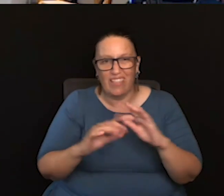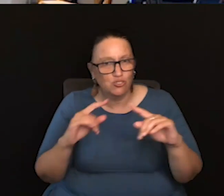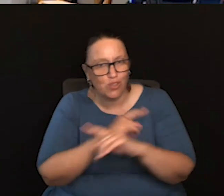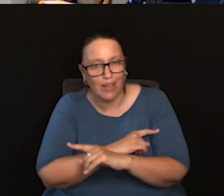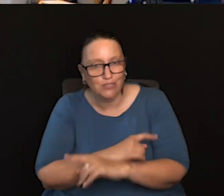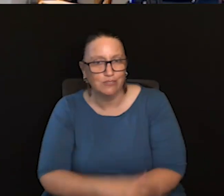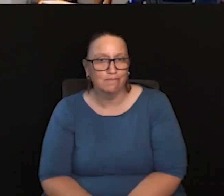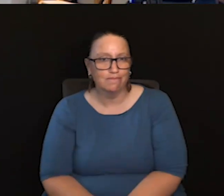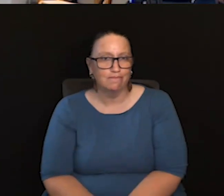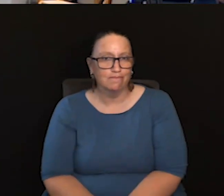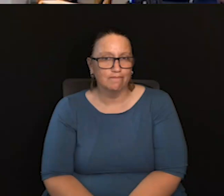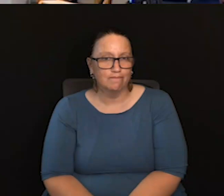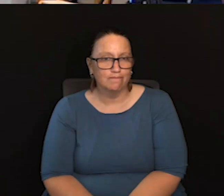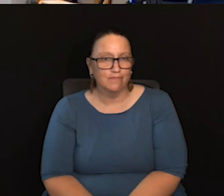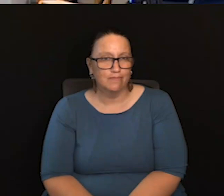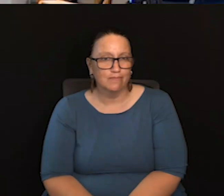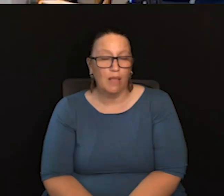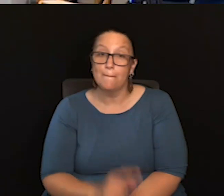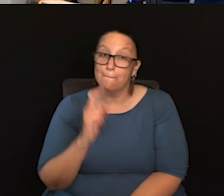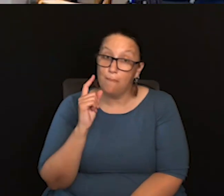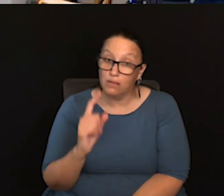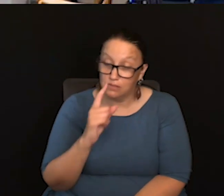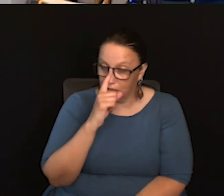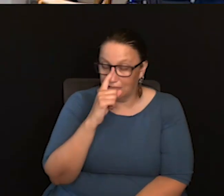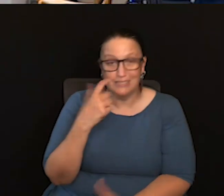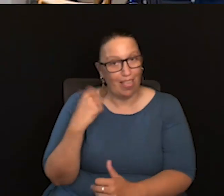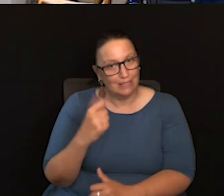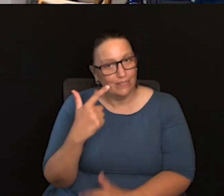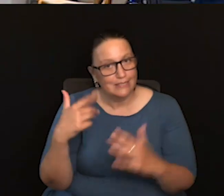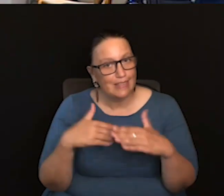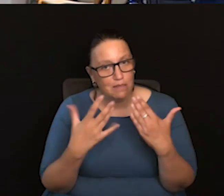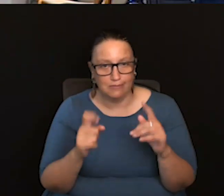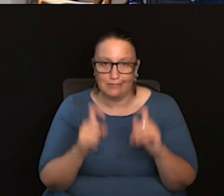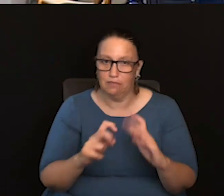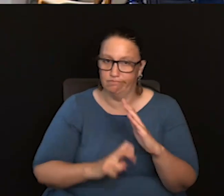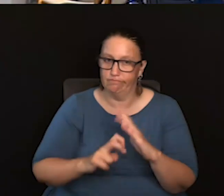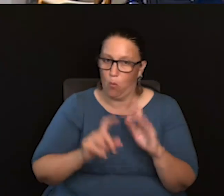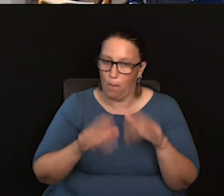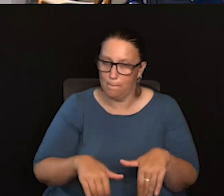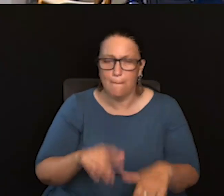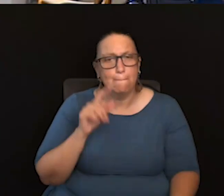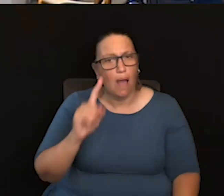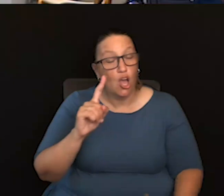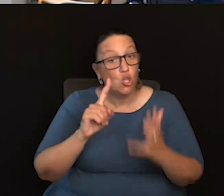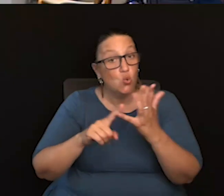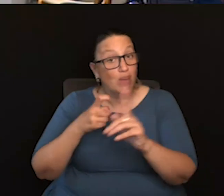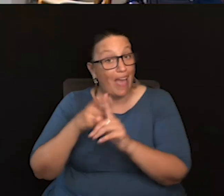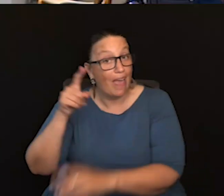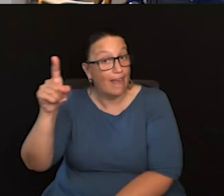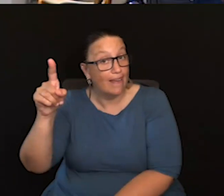it's better if a child is a contact and tests remain in school, rather than sit for a week or more out.